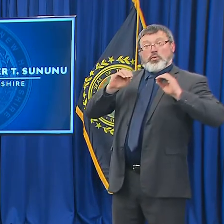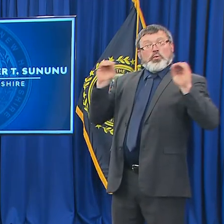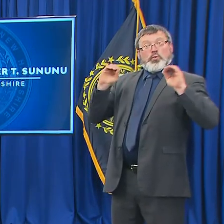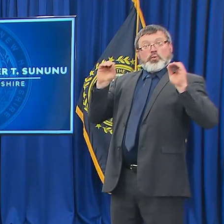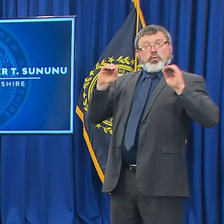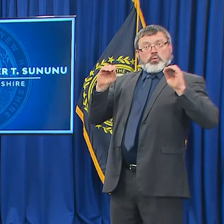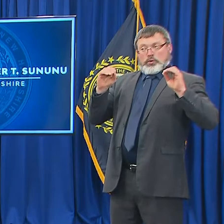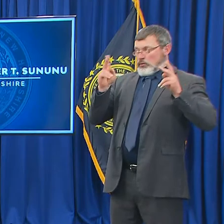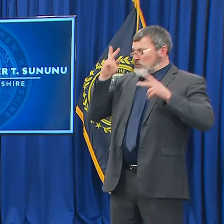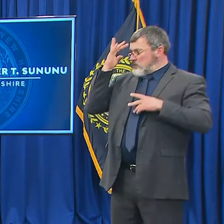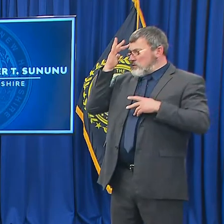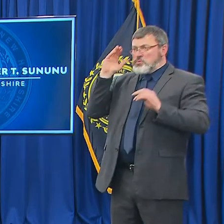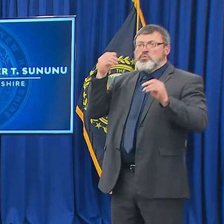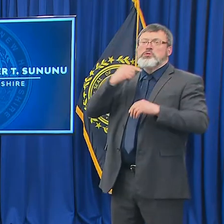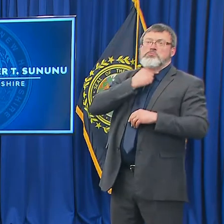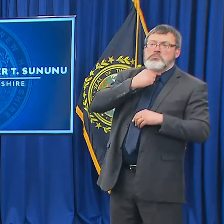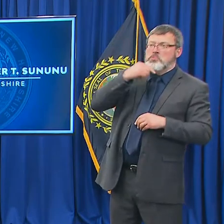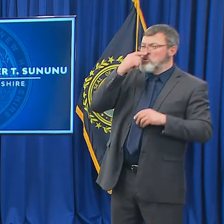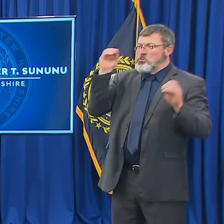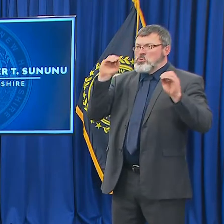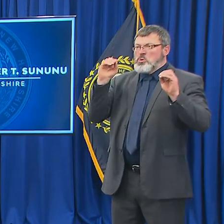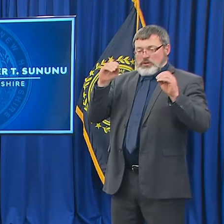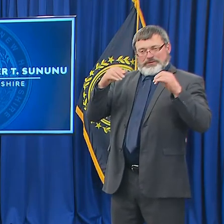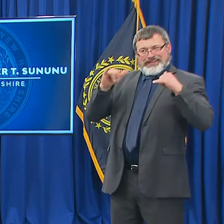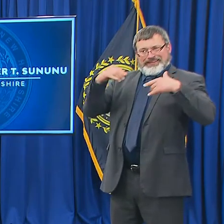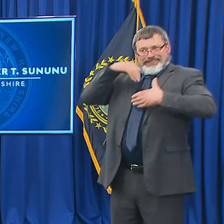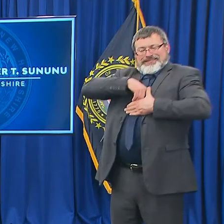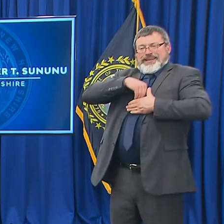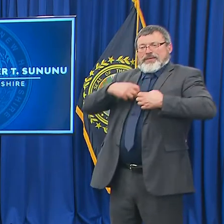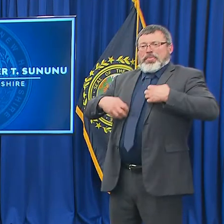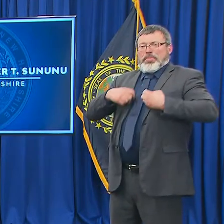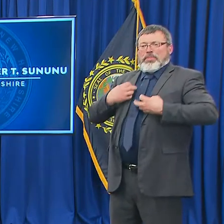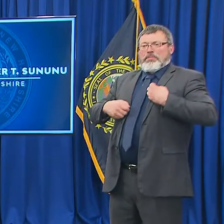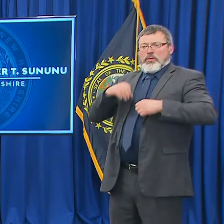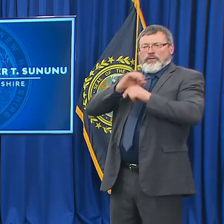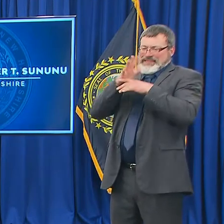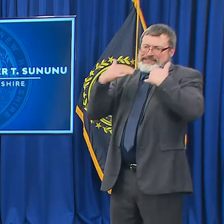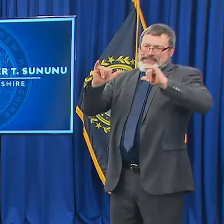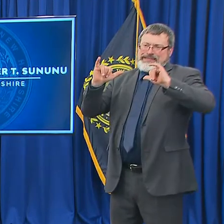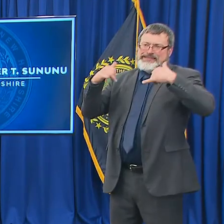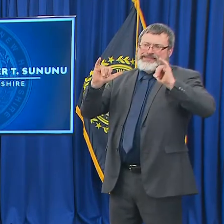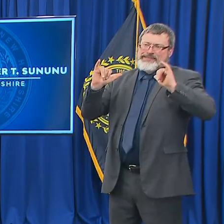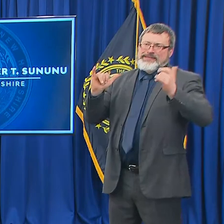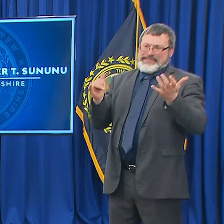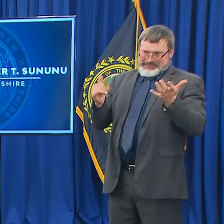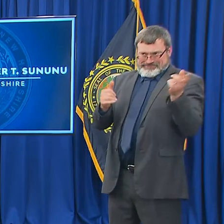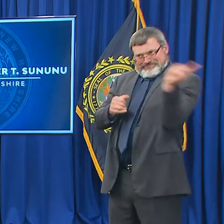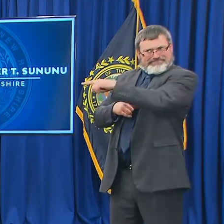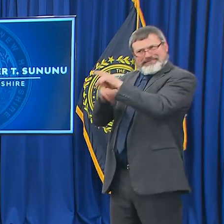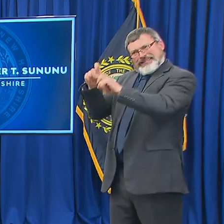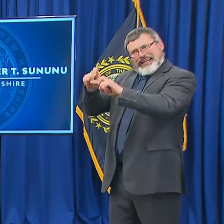to the social distancing the face mask use the good hand hygiene avoiding social gatherings with people outside